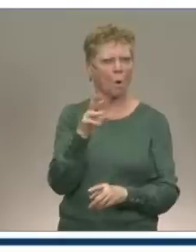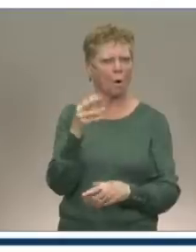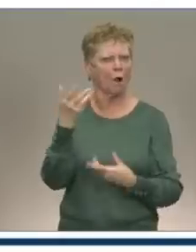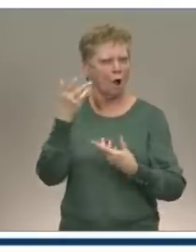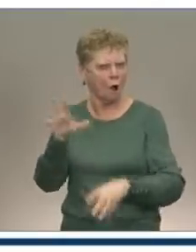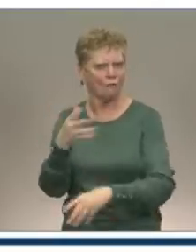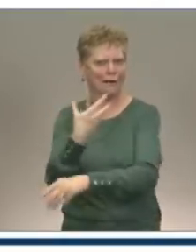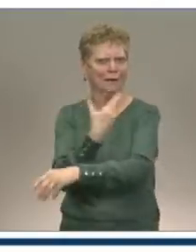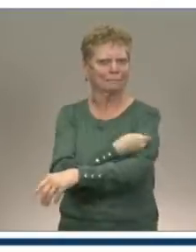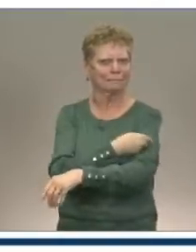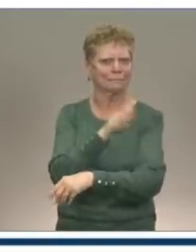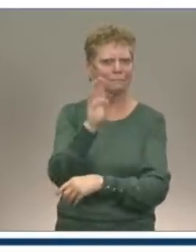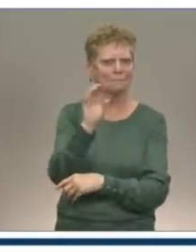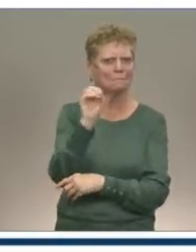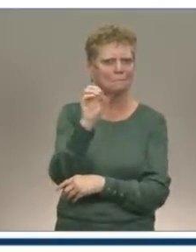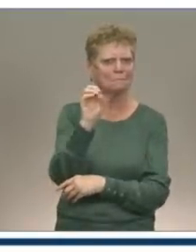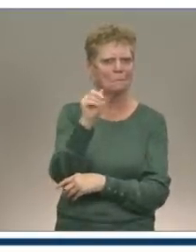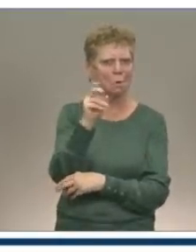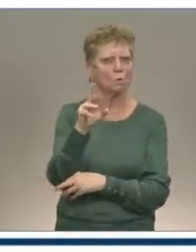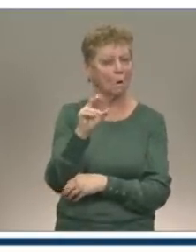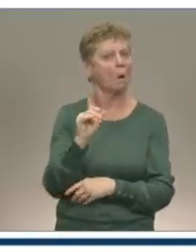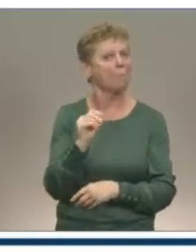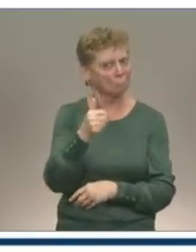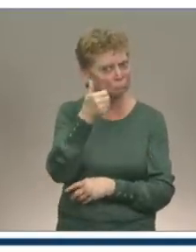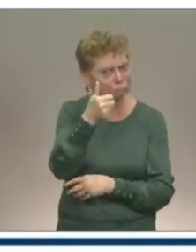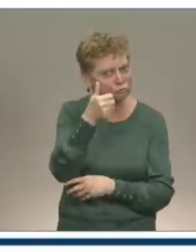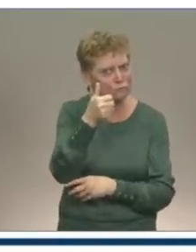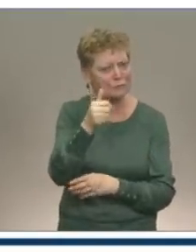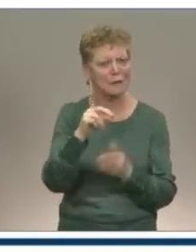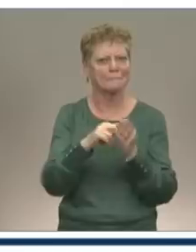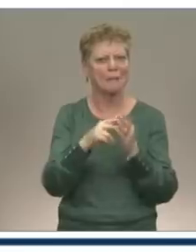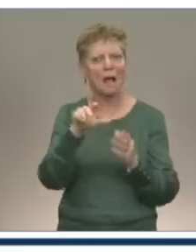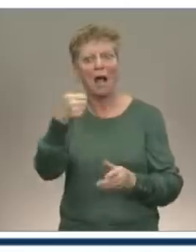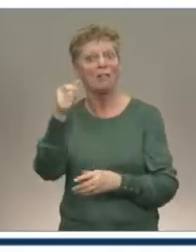that's good that means there's another half though who haven't yet some of them may not